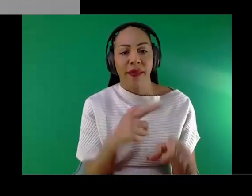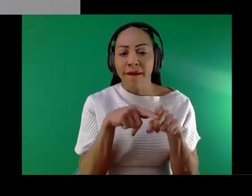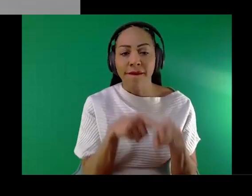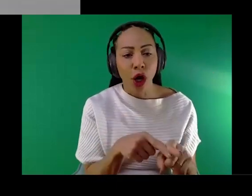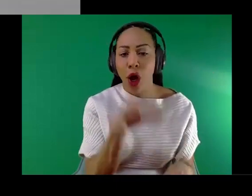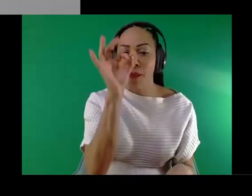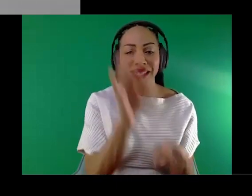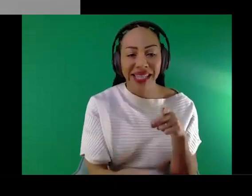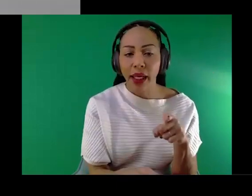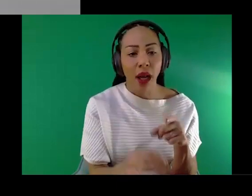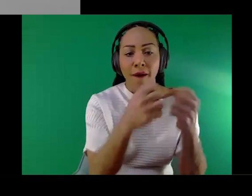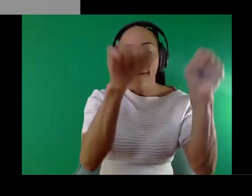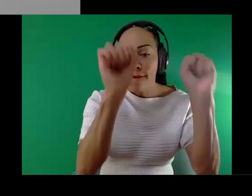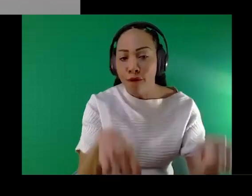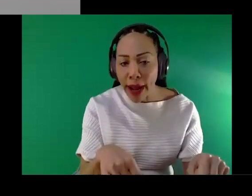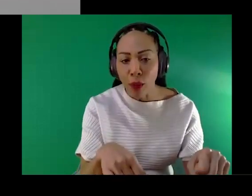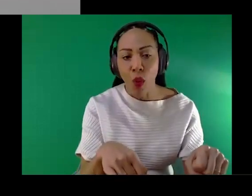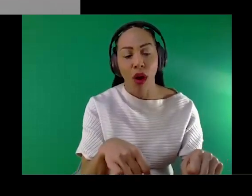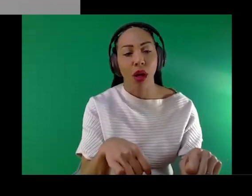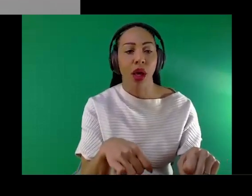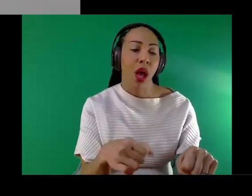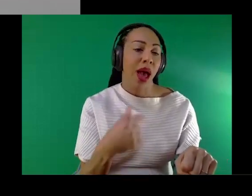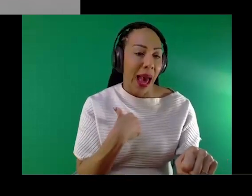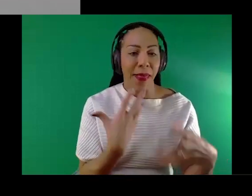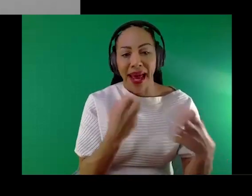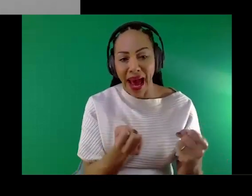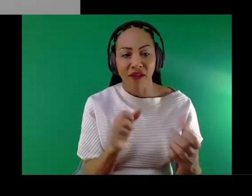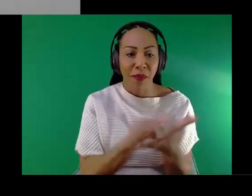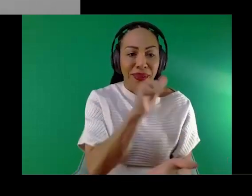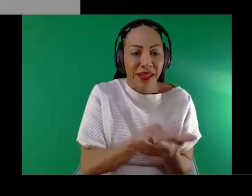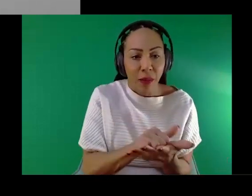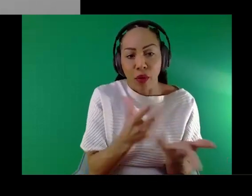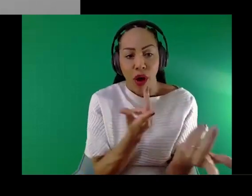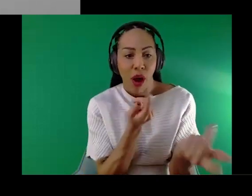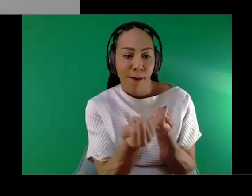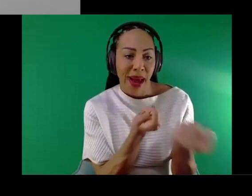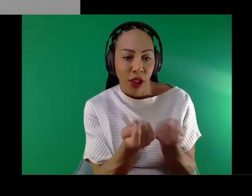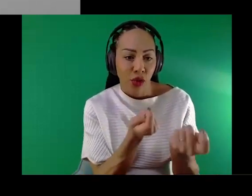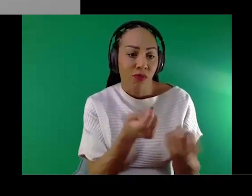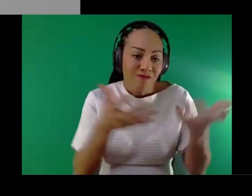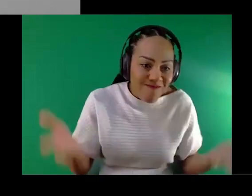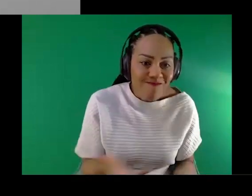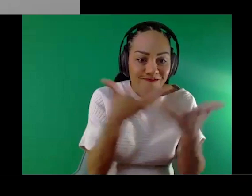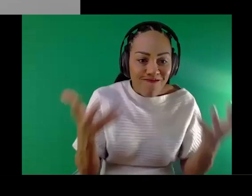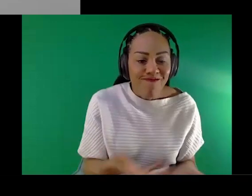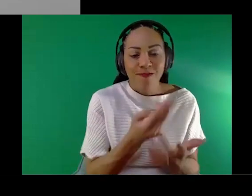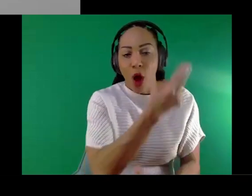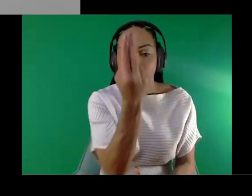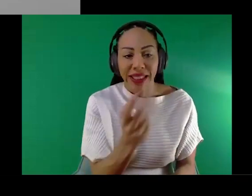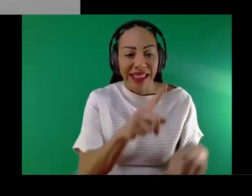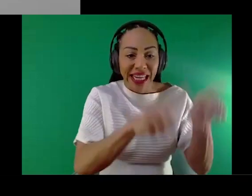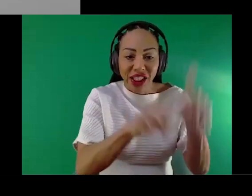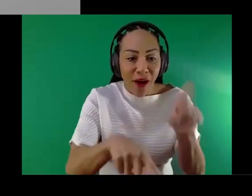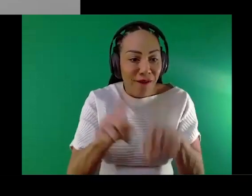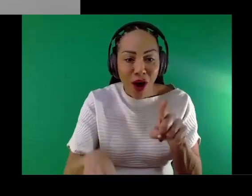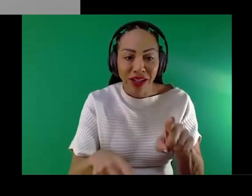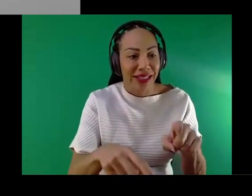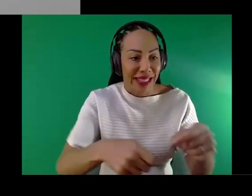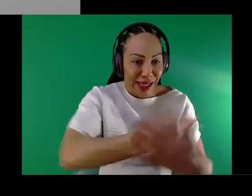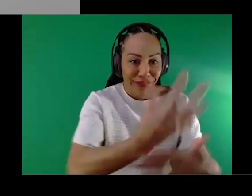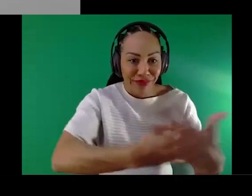management promoting creative processes fostering artistic diversity with equipped spaces technical